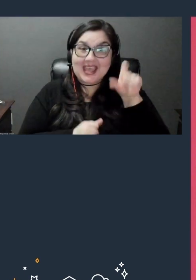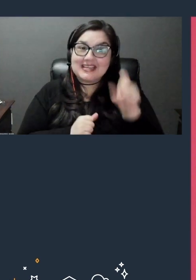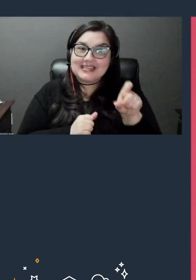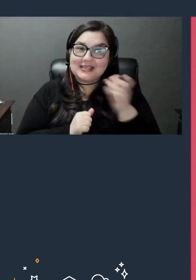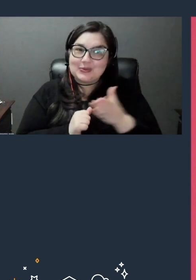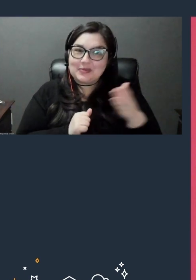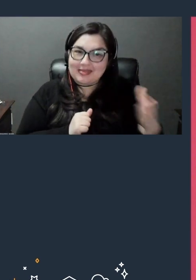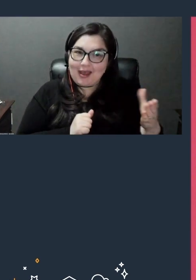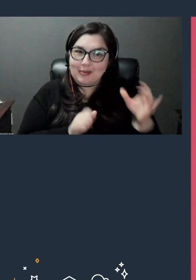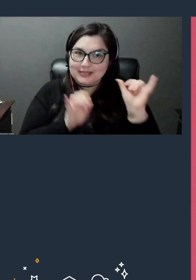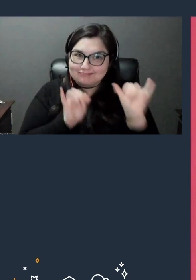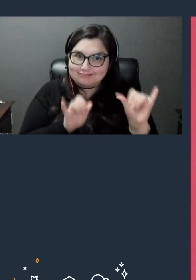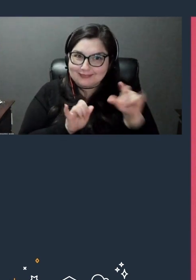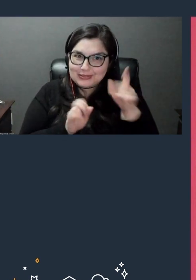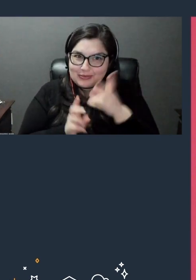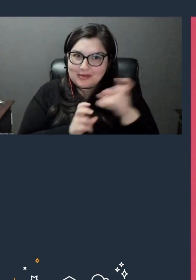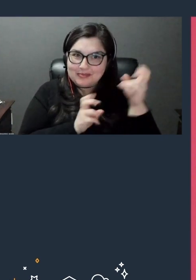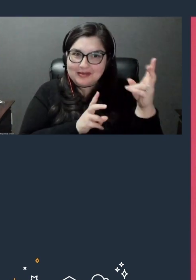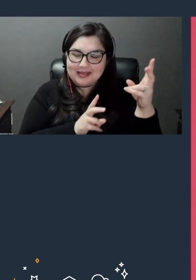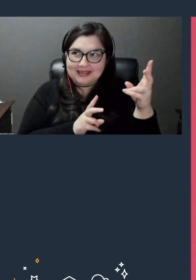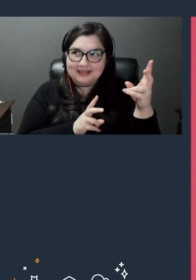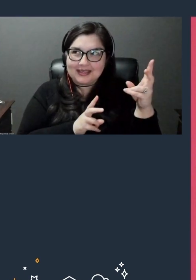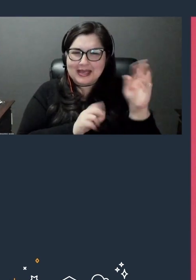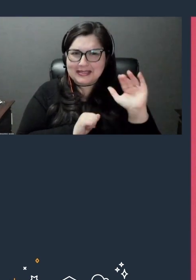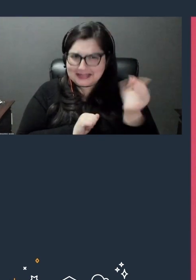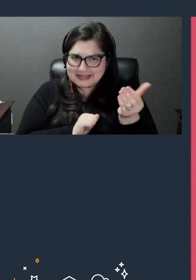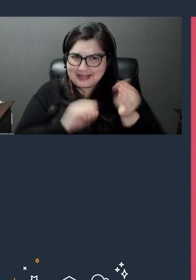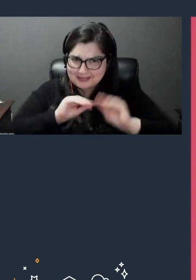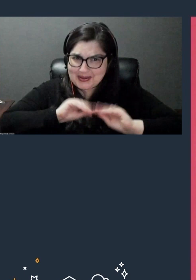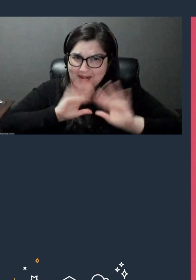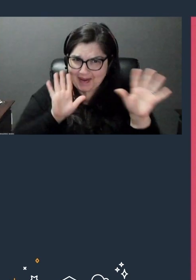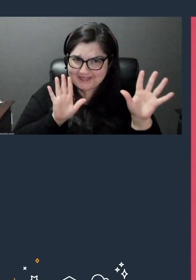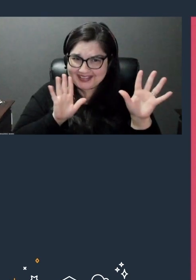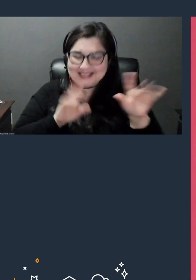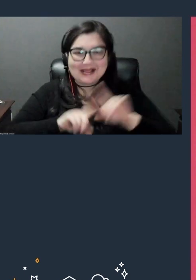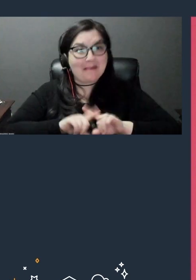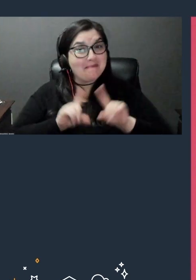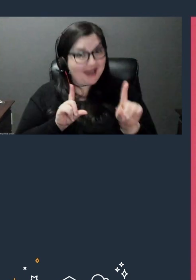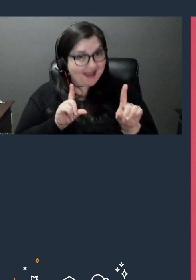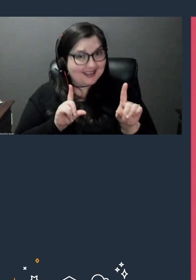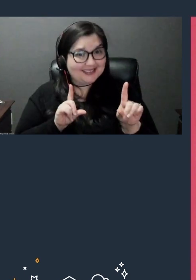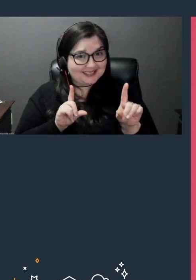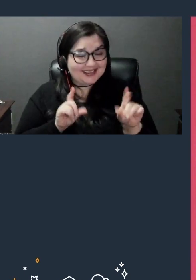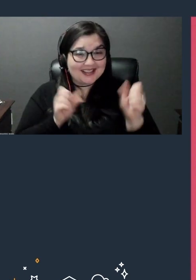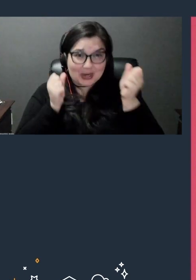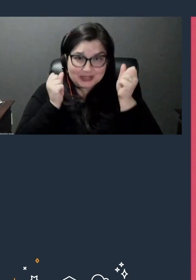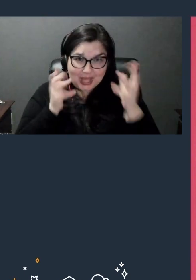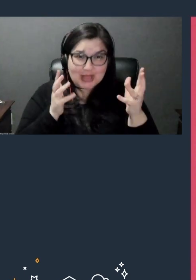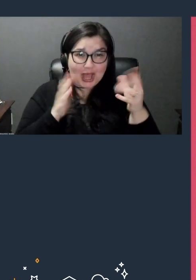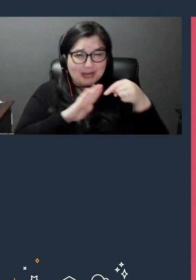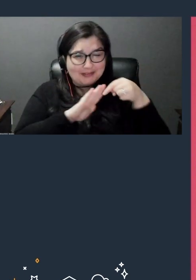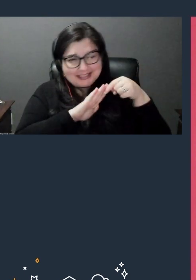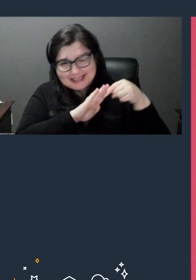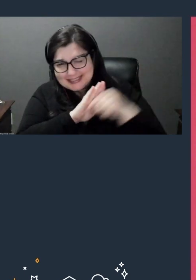Again, it sounds obvious, but there's actually a lot of deep thinking and innovation